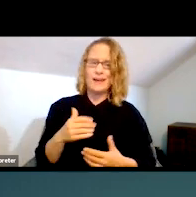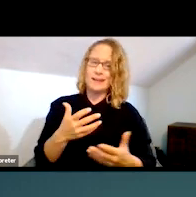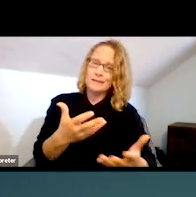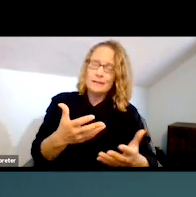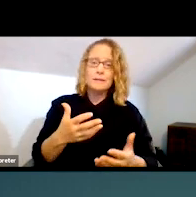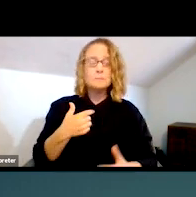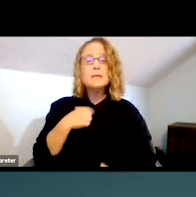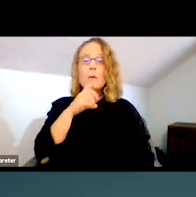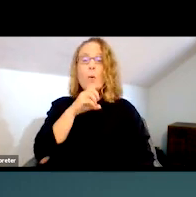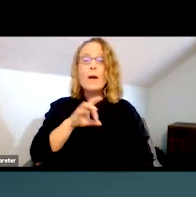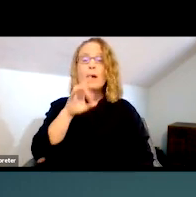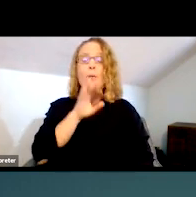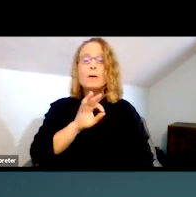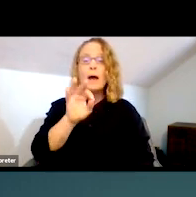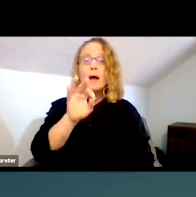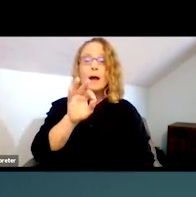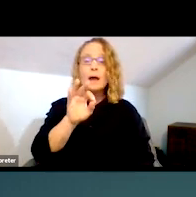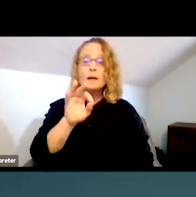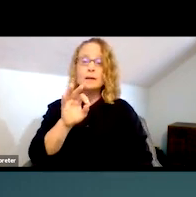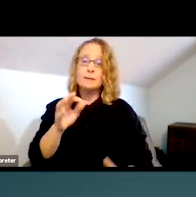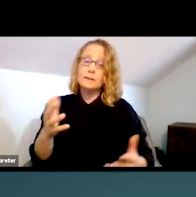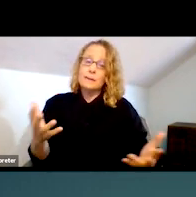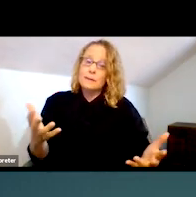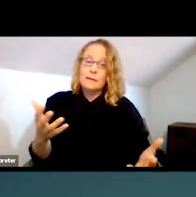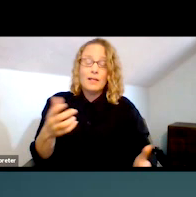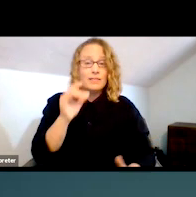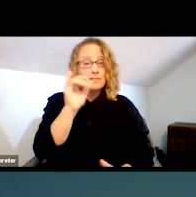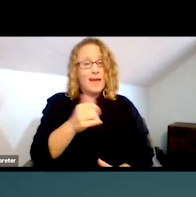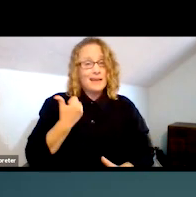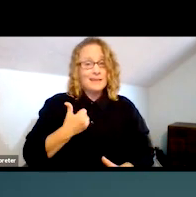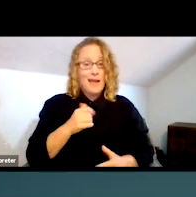they did provide a sense of security, and community,